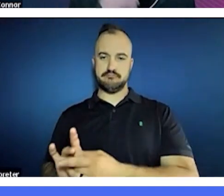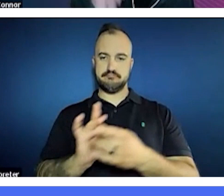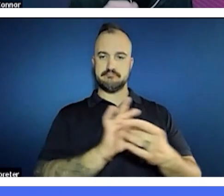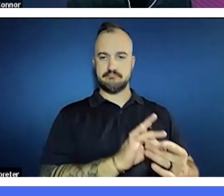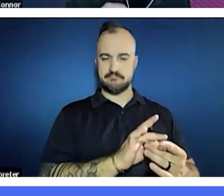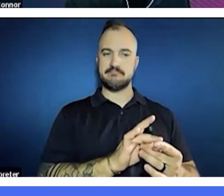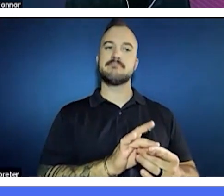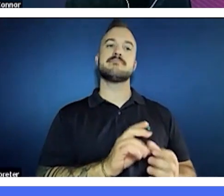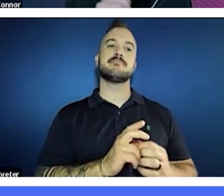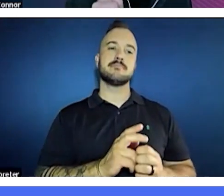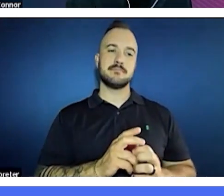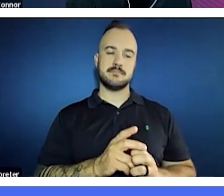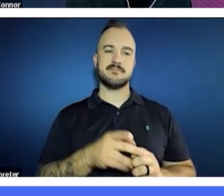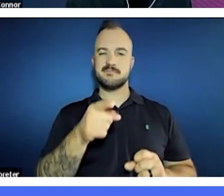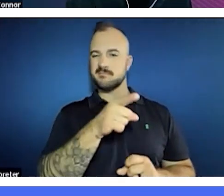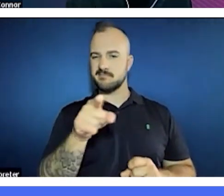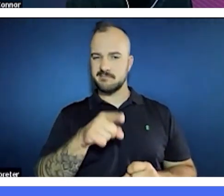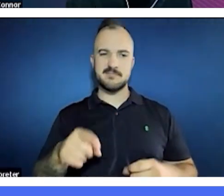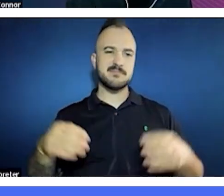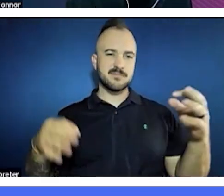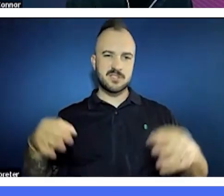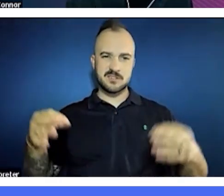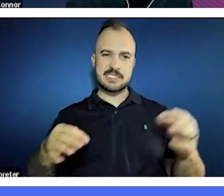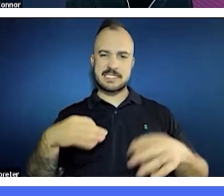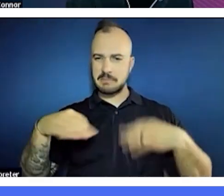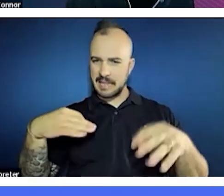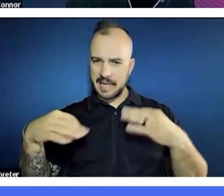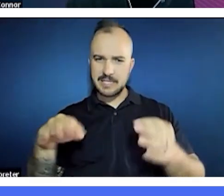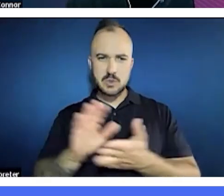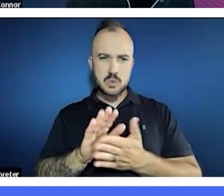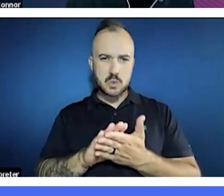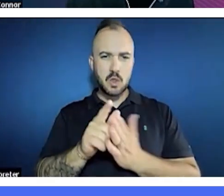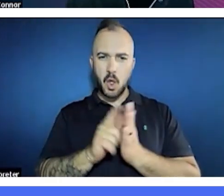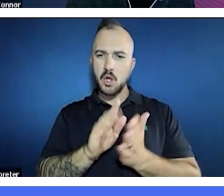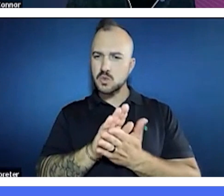"A sitting Supreme Court justice is explaining to a group of law school students that he will not consider them